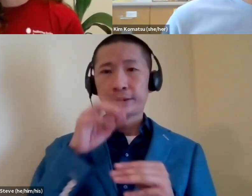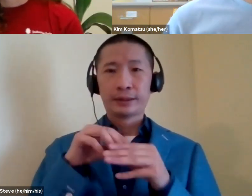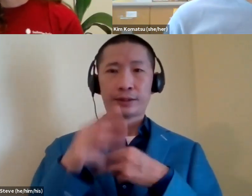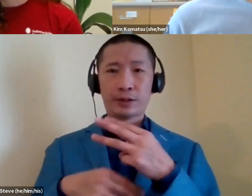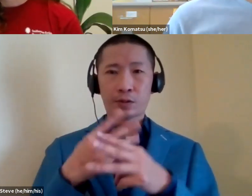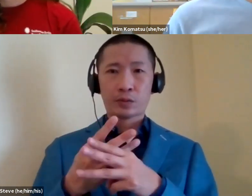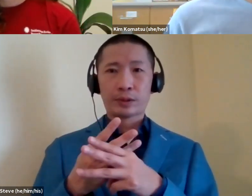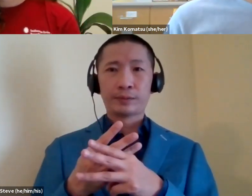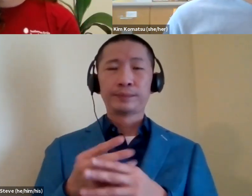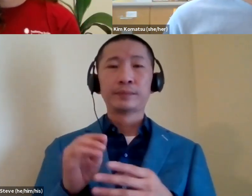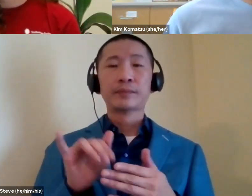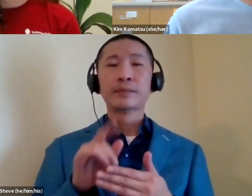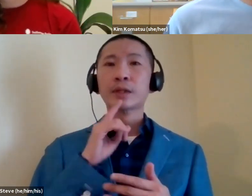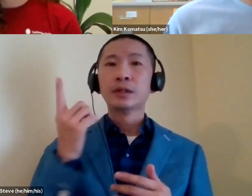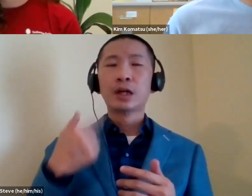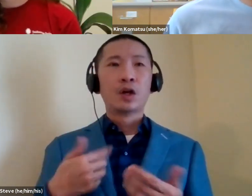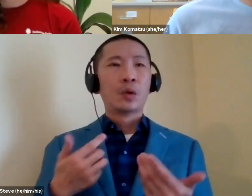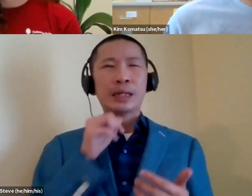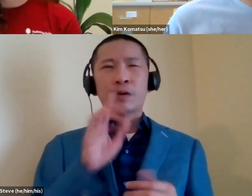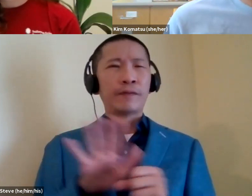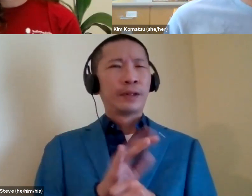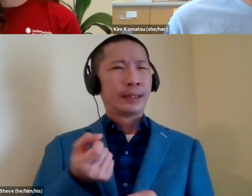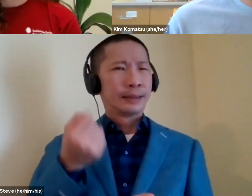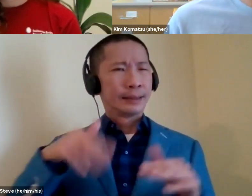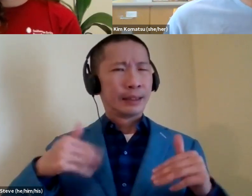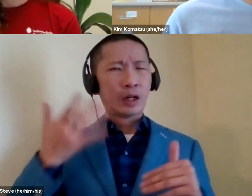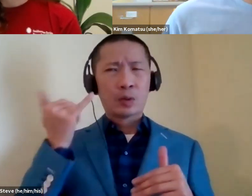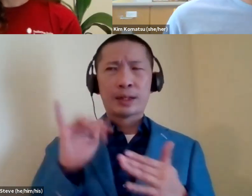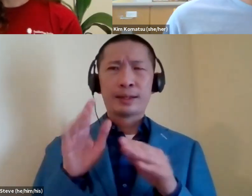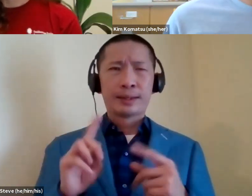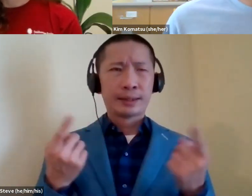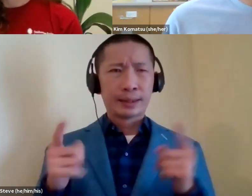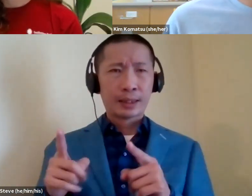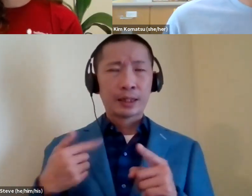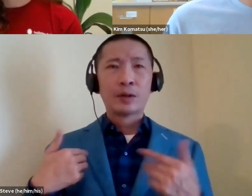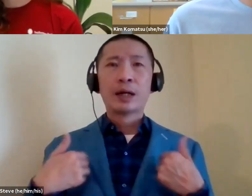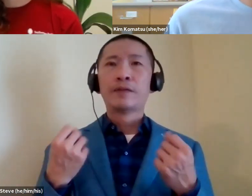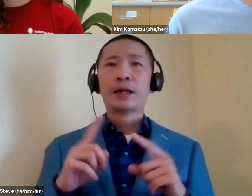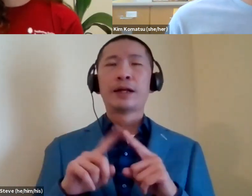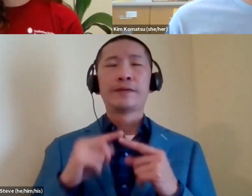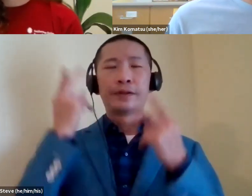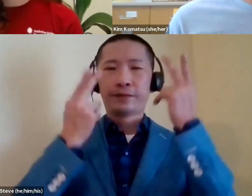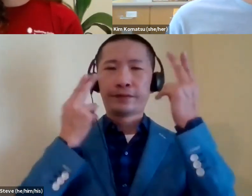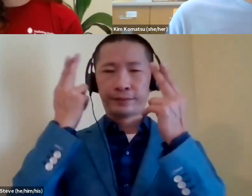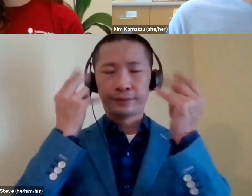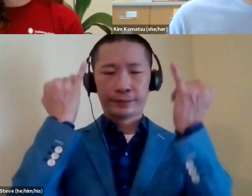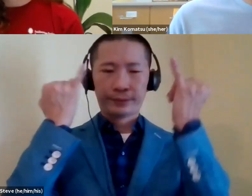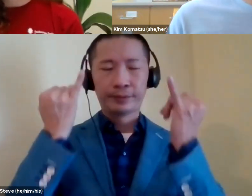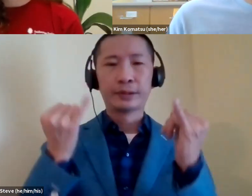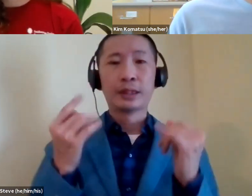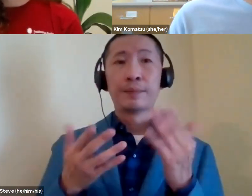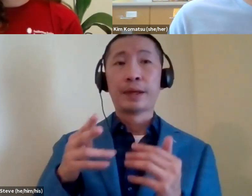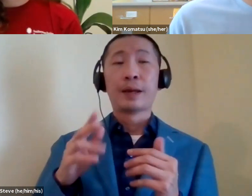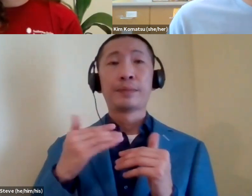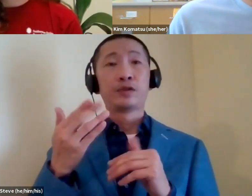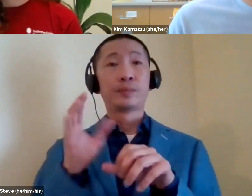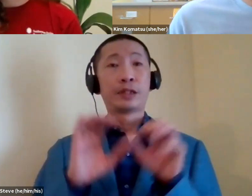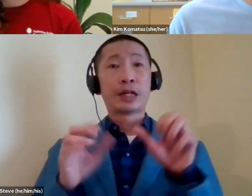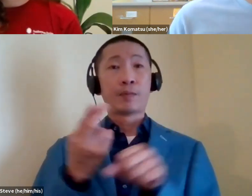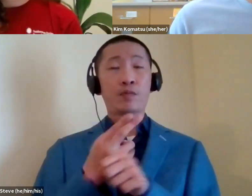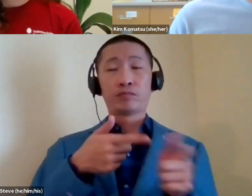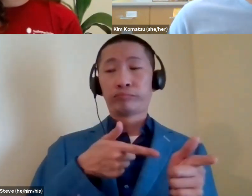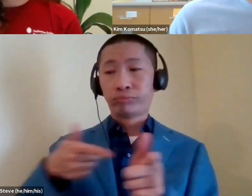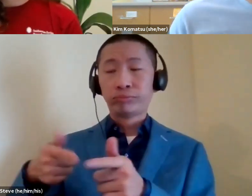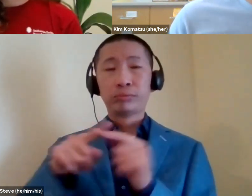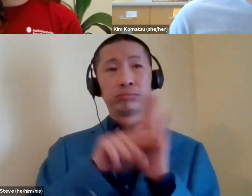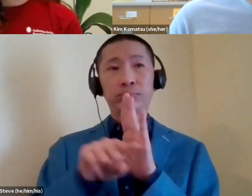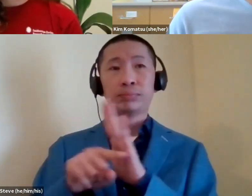Kim Komatsu (she/her): This is something that we don't quite understand yet why that's happening so there's a lot of different hypotheses potentially pesticide use in agricultural fields are in people's yards in the